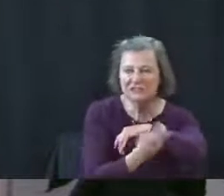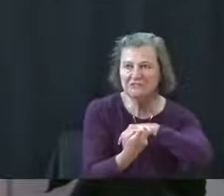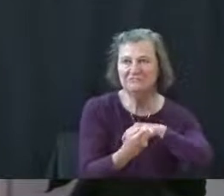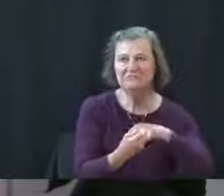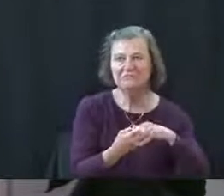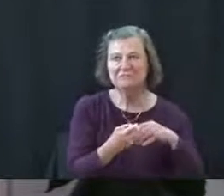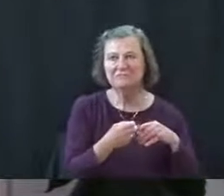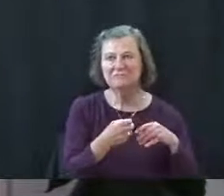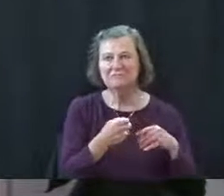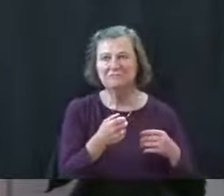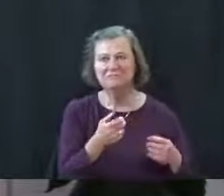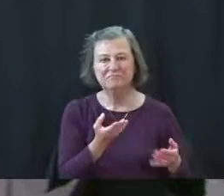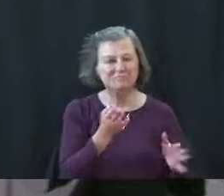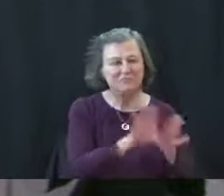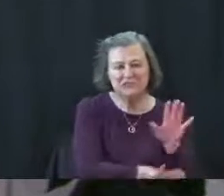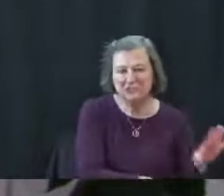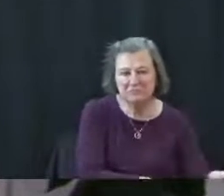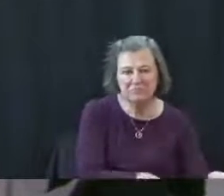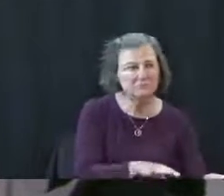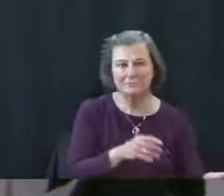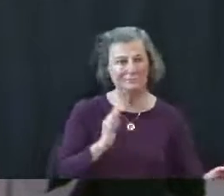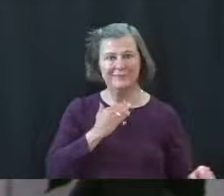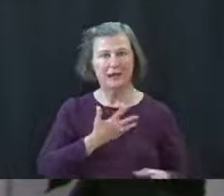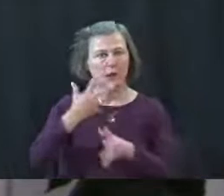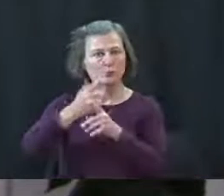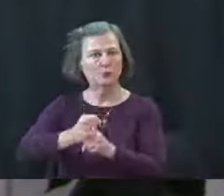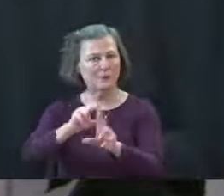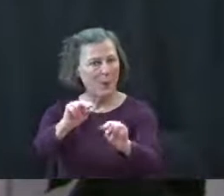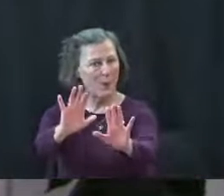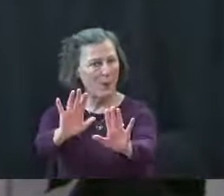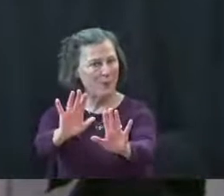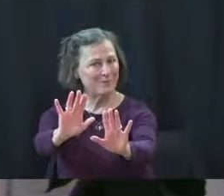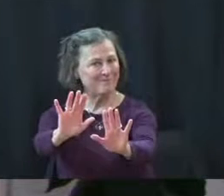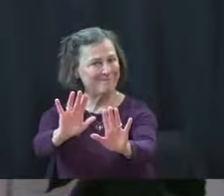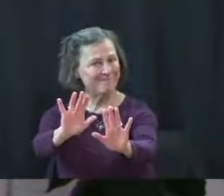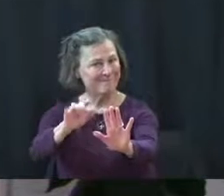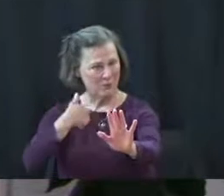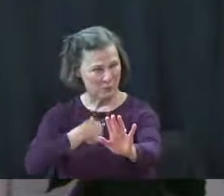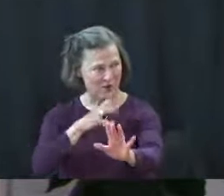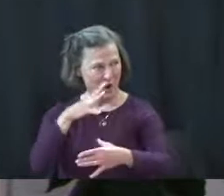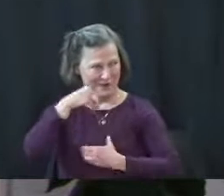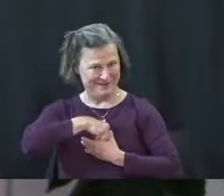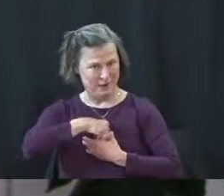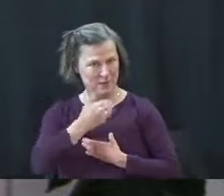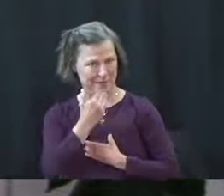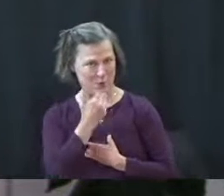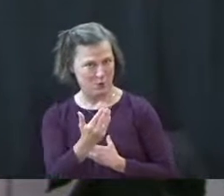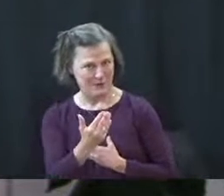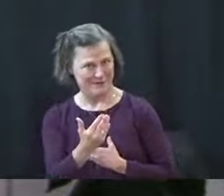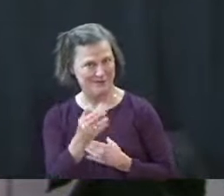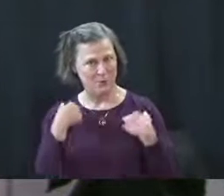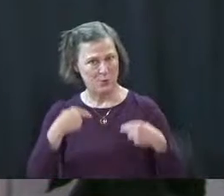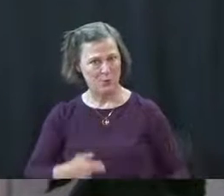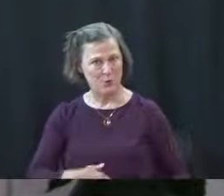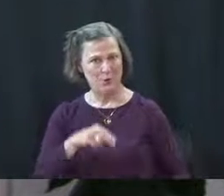Our tradition says no we're inherently good. Human nature is good.